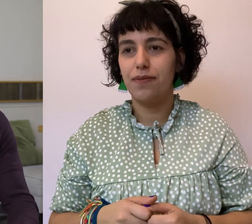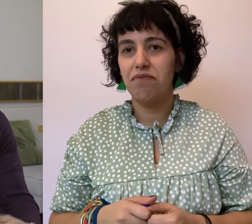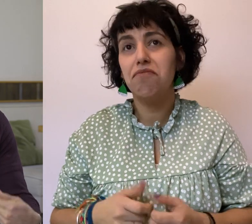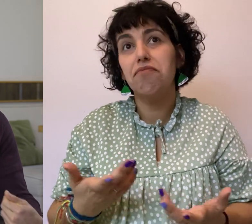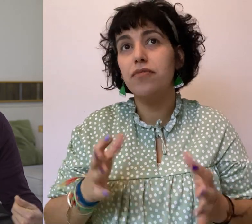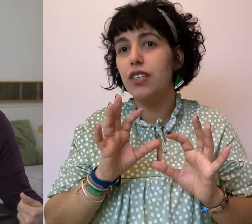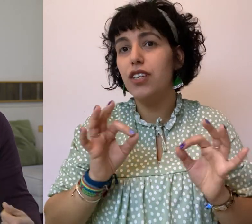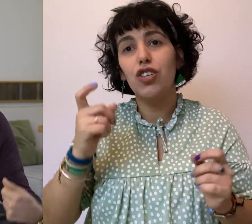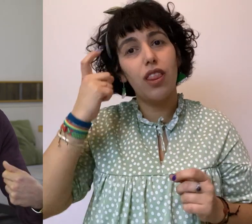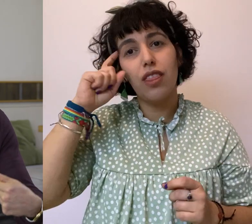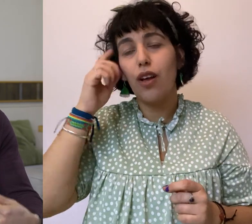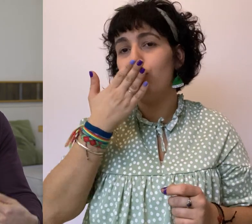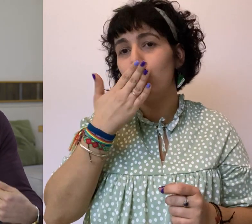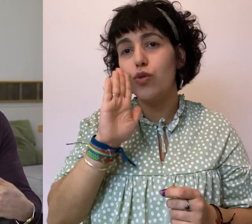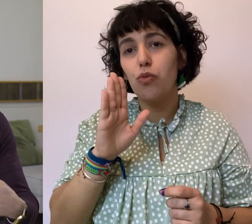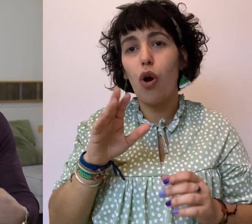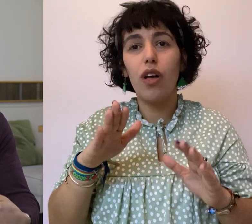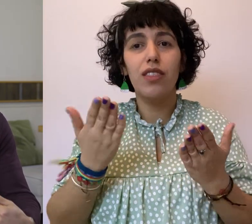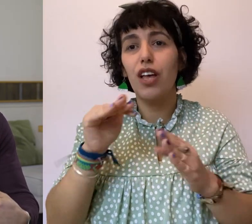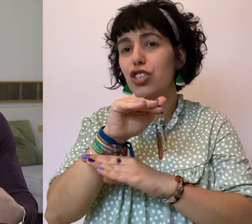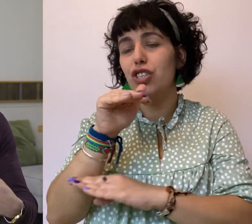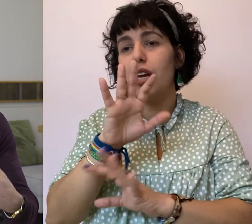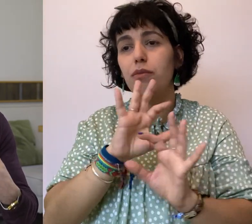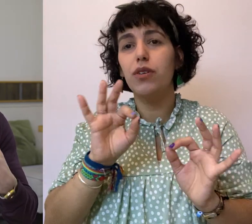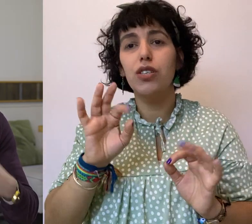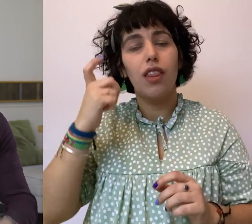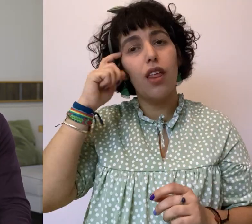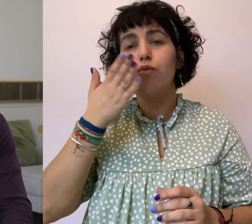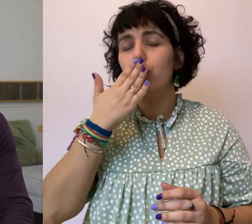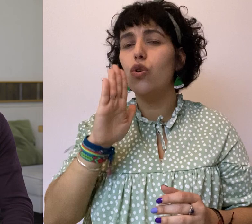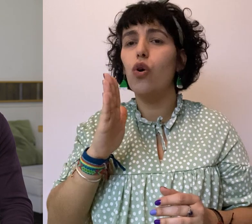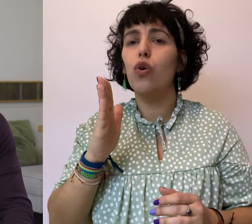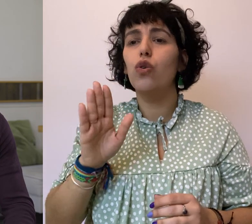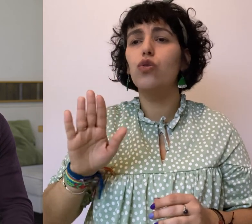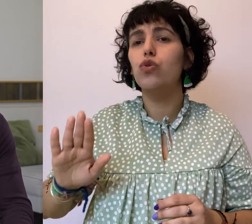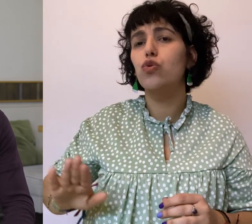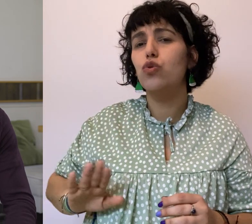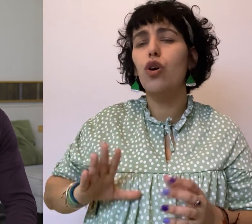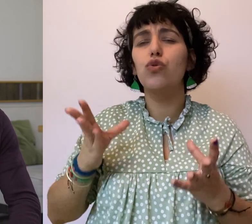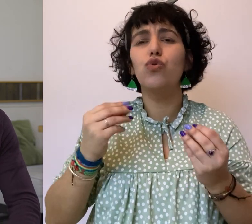I was feeling happy going to school. How could I know the event I will experience that day.